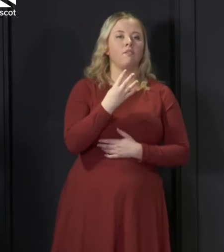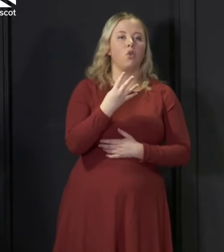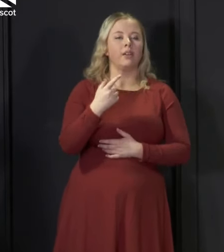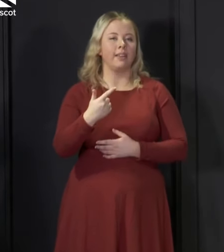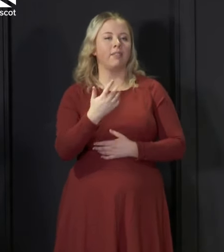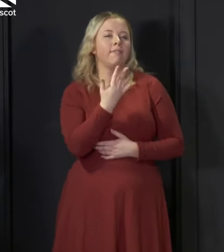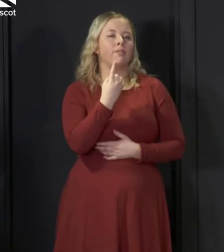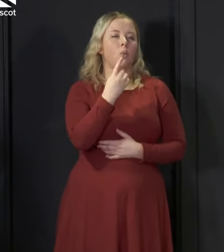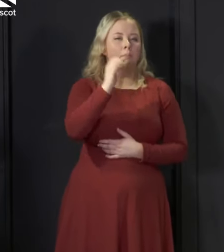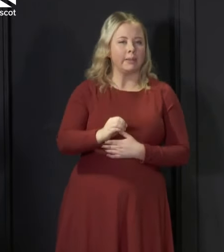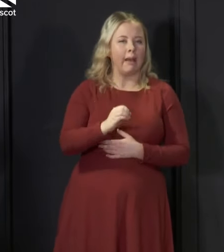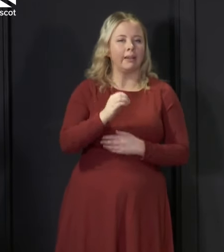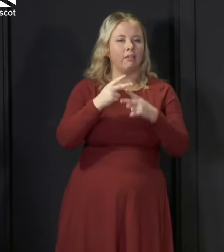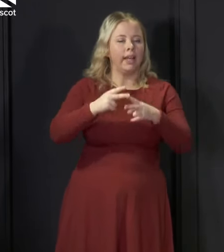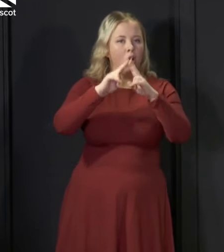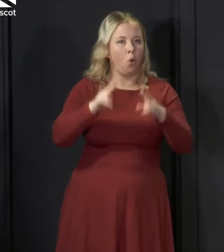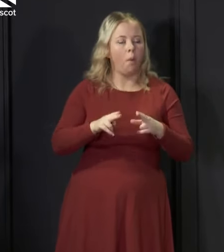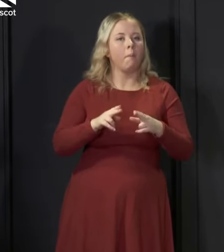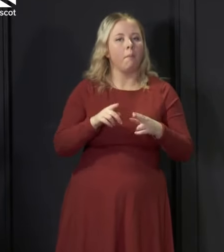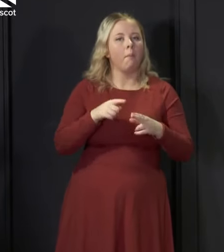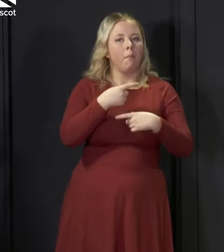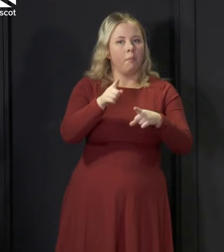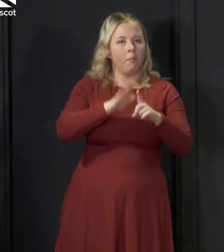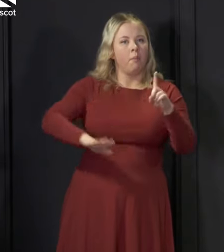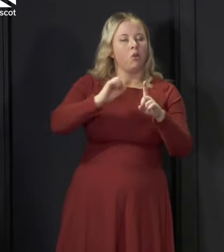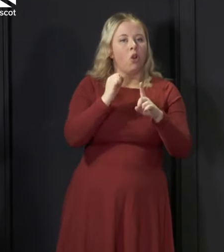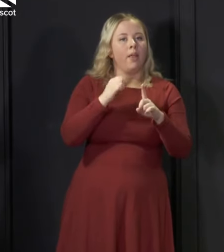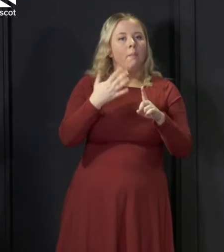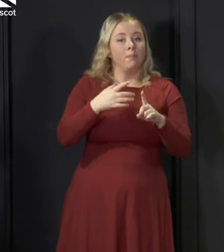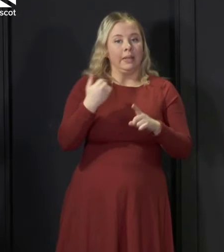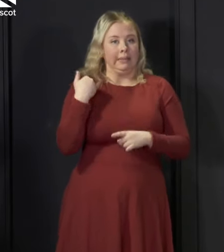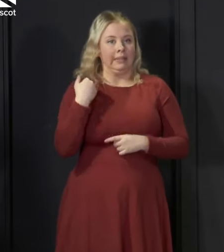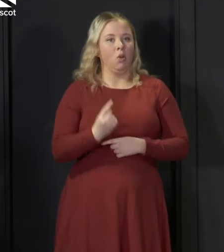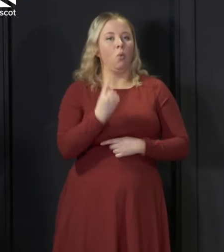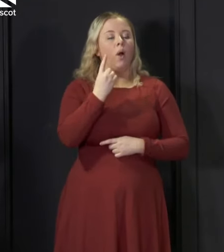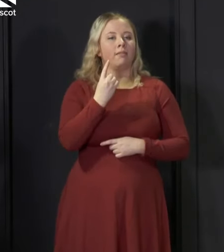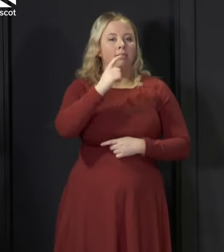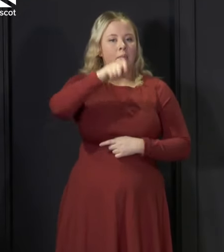of care homes that have lodged with us at least one notification of a case of the virus.